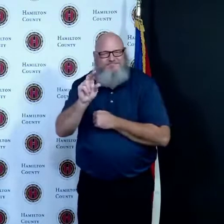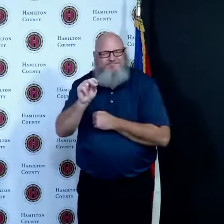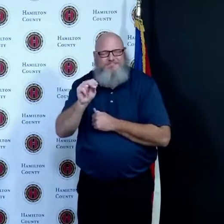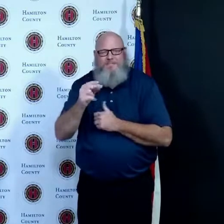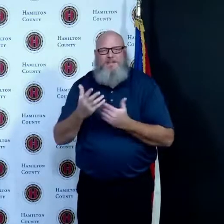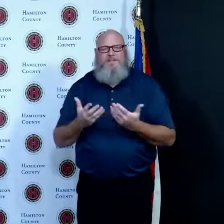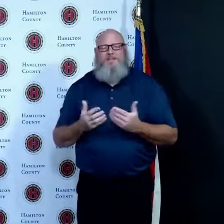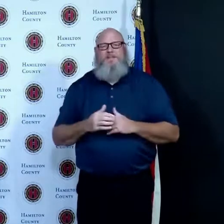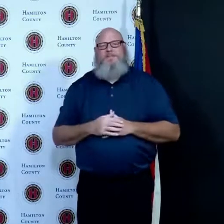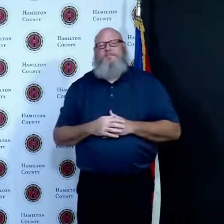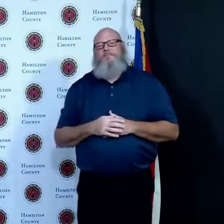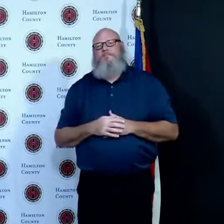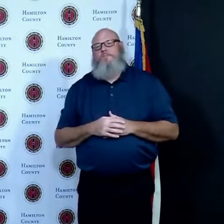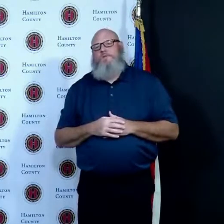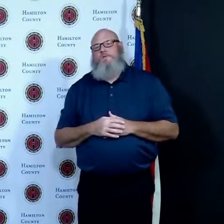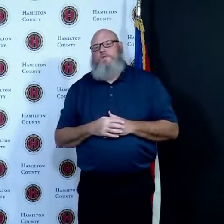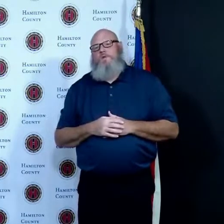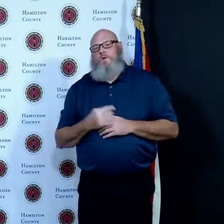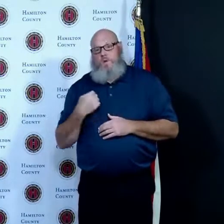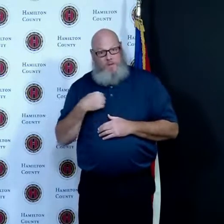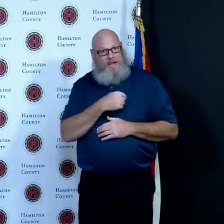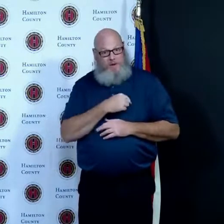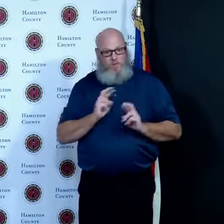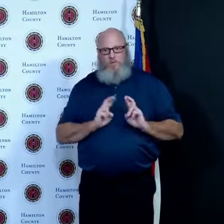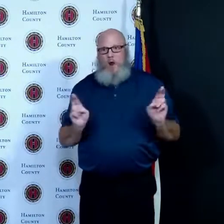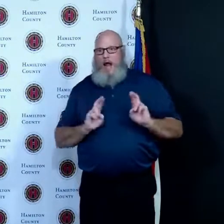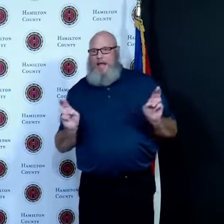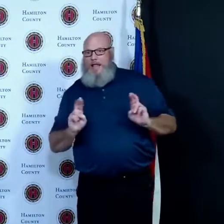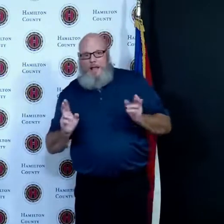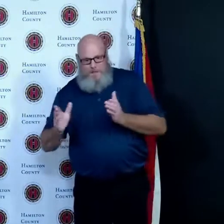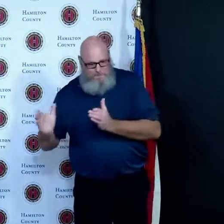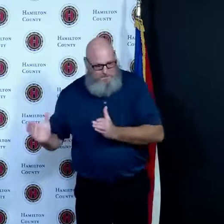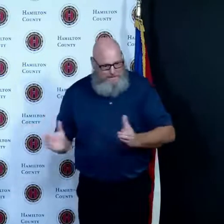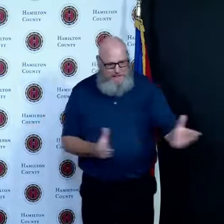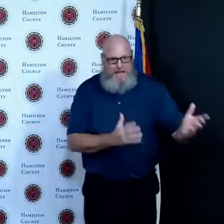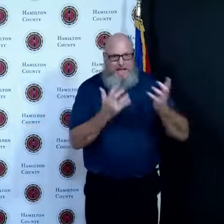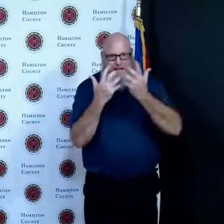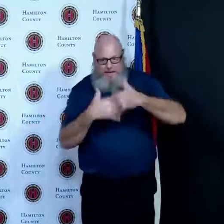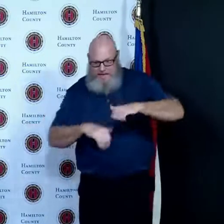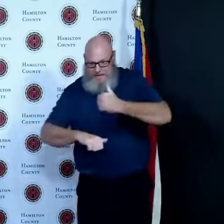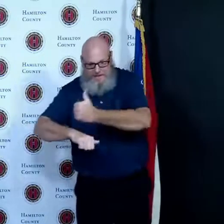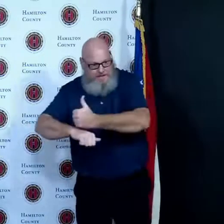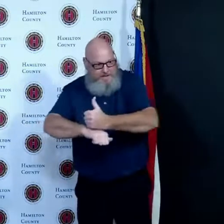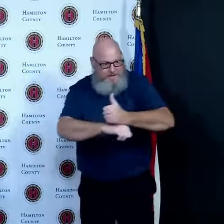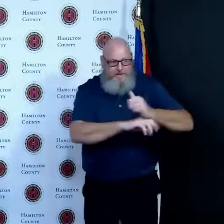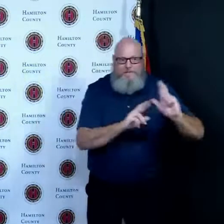many people as possible especially those at risk those over the age of 80 until we get the doses